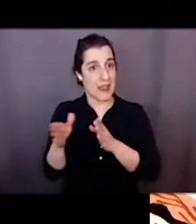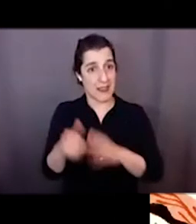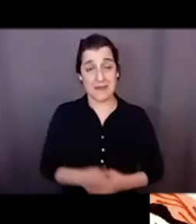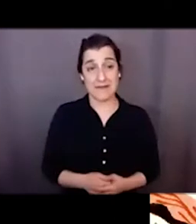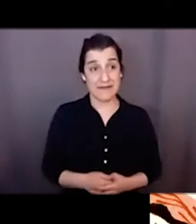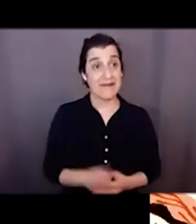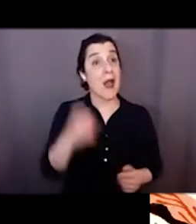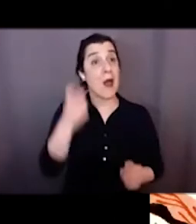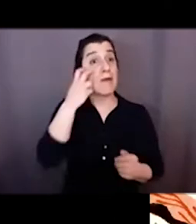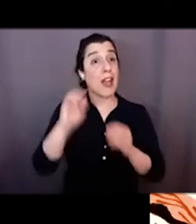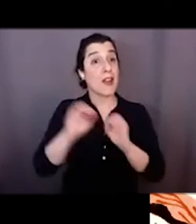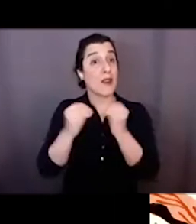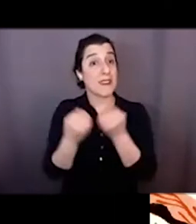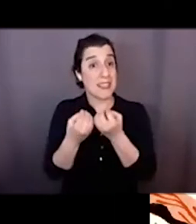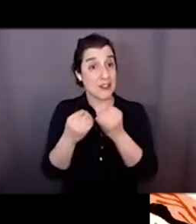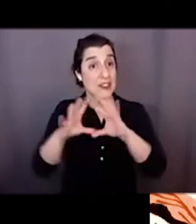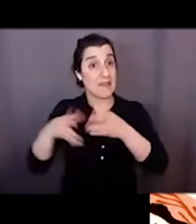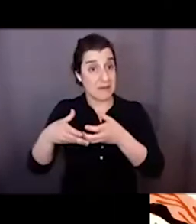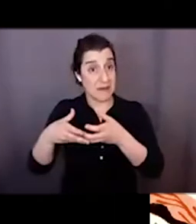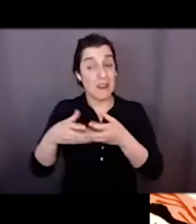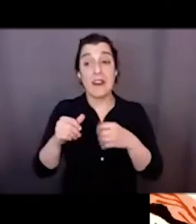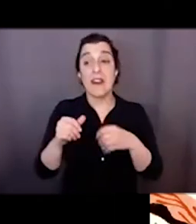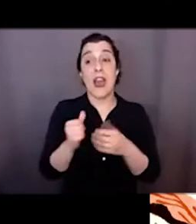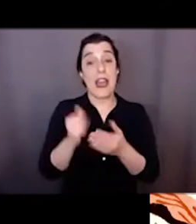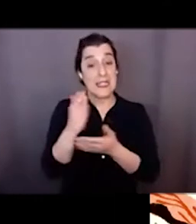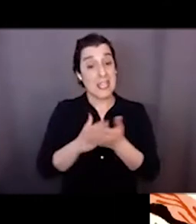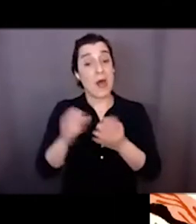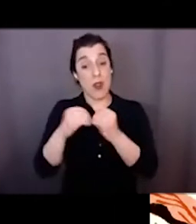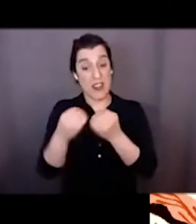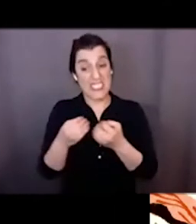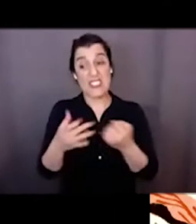including some organizations that normally disagree about almost everything have